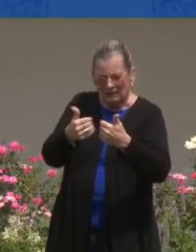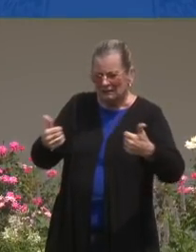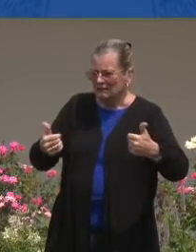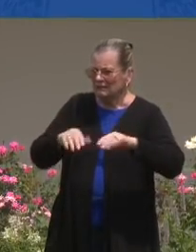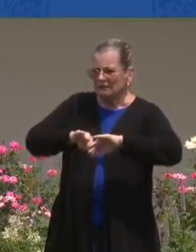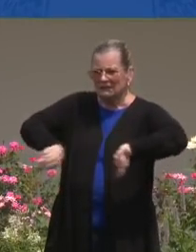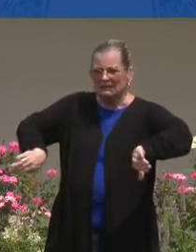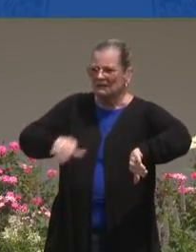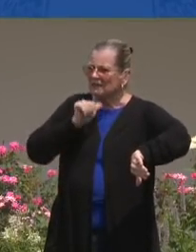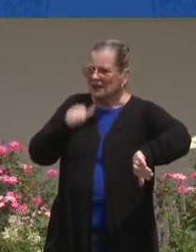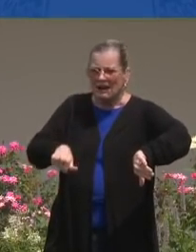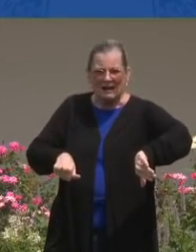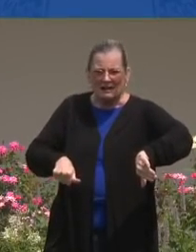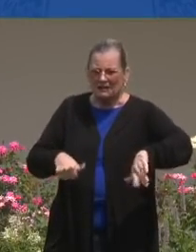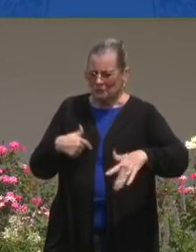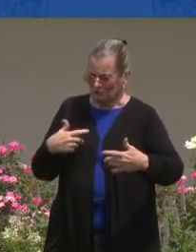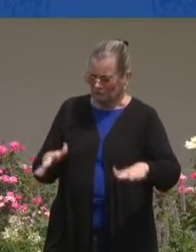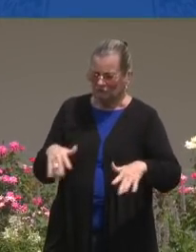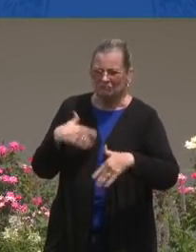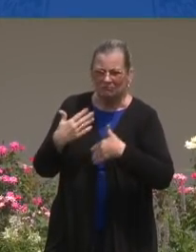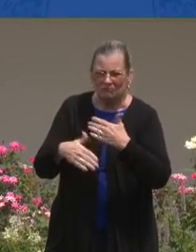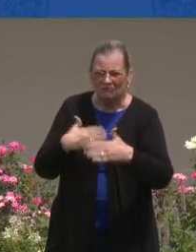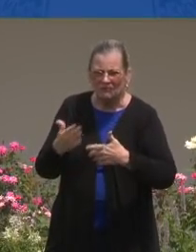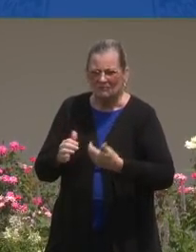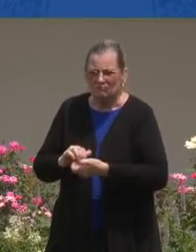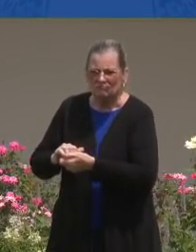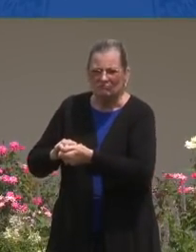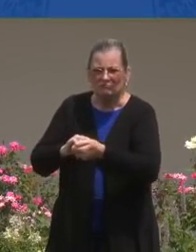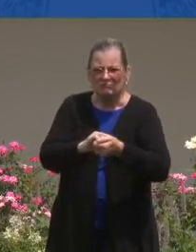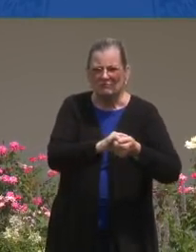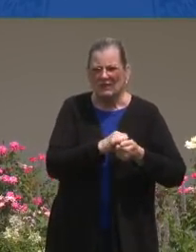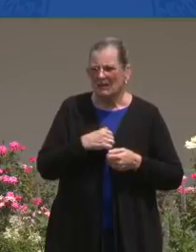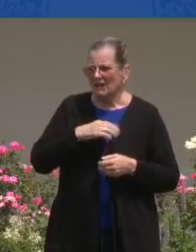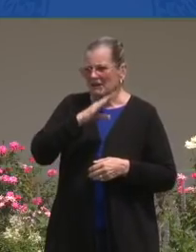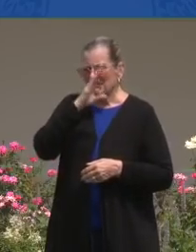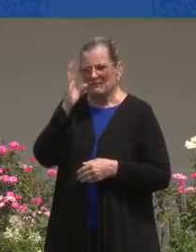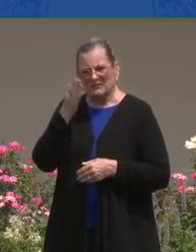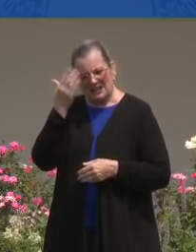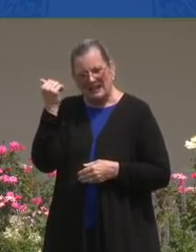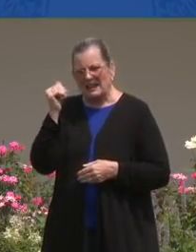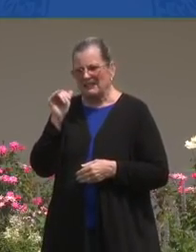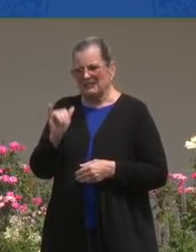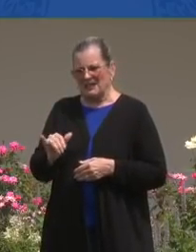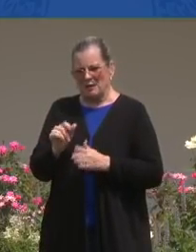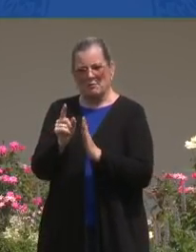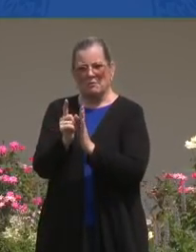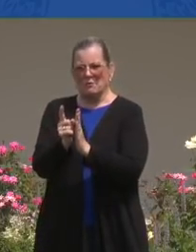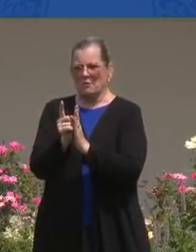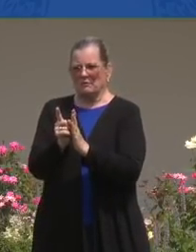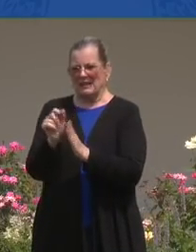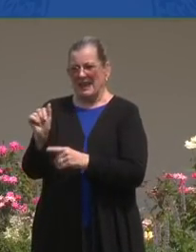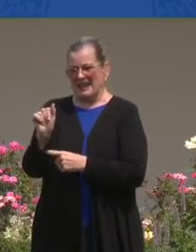I'll never forget the moment the ADA passed. And you may remember, Pat, standing on the floor of the United States Senate